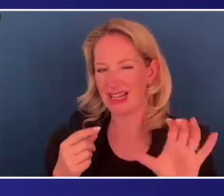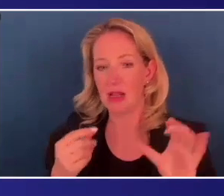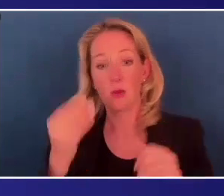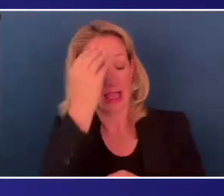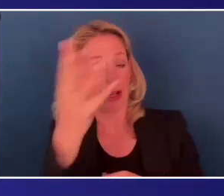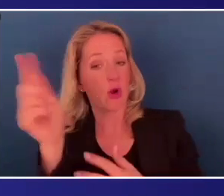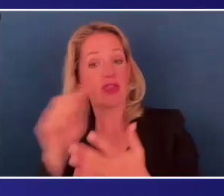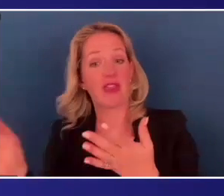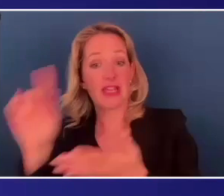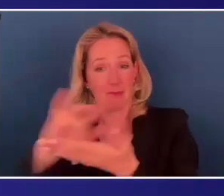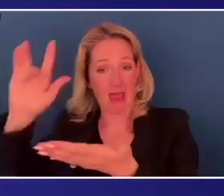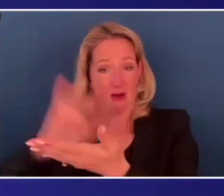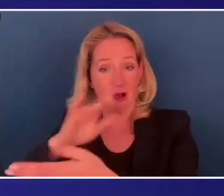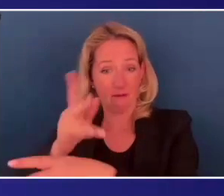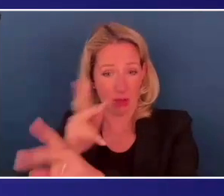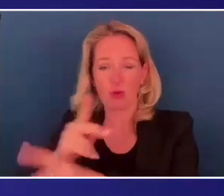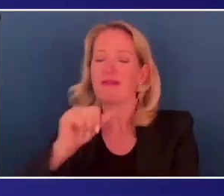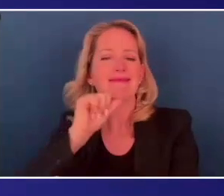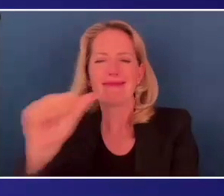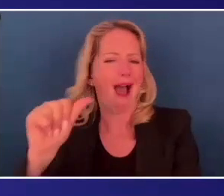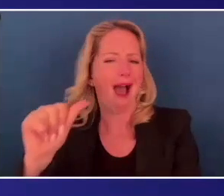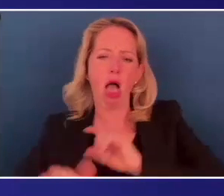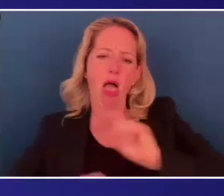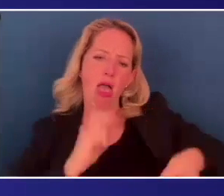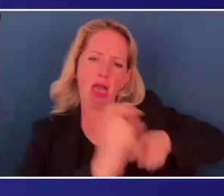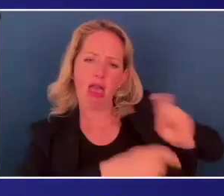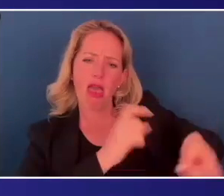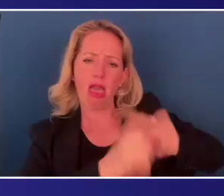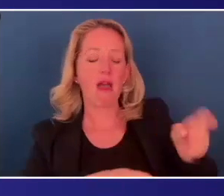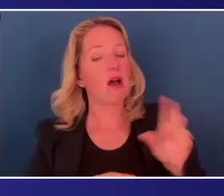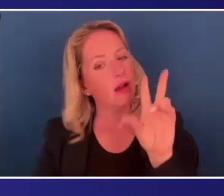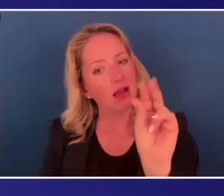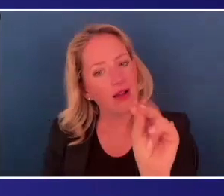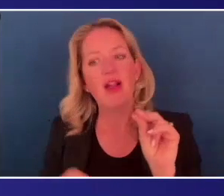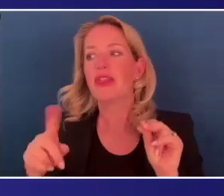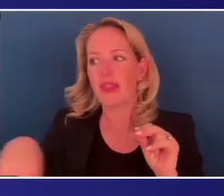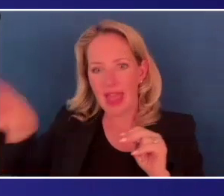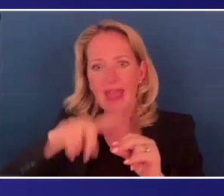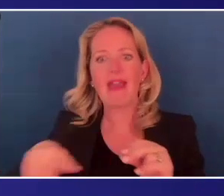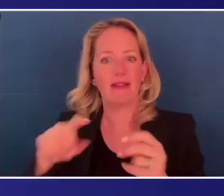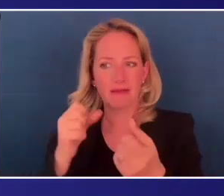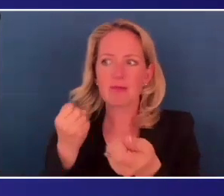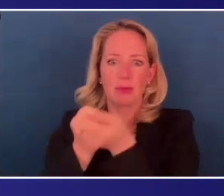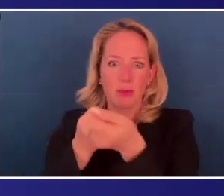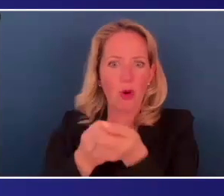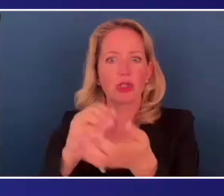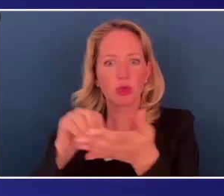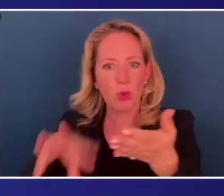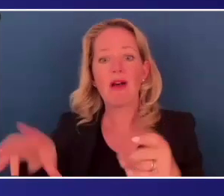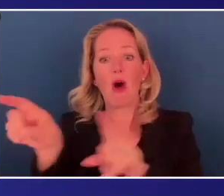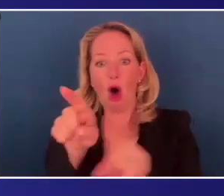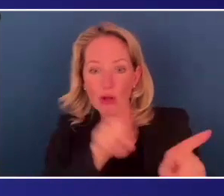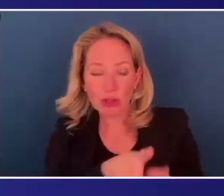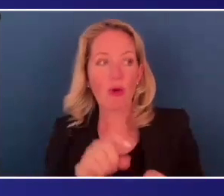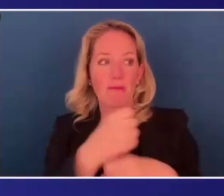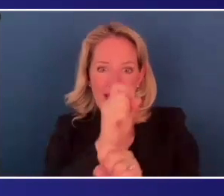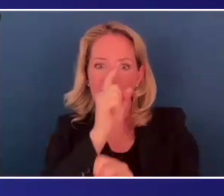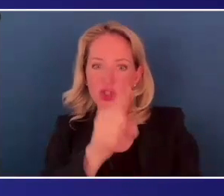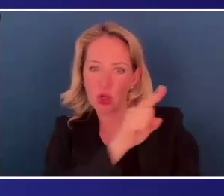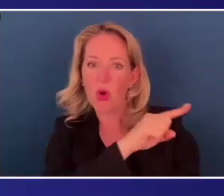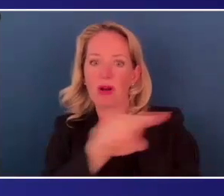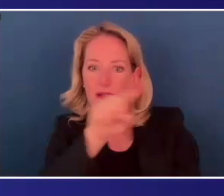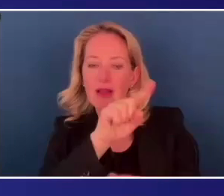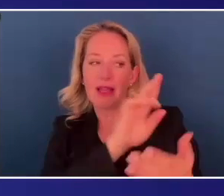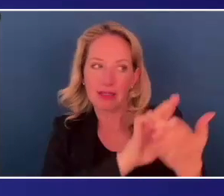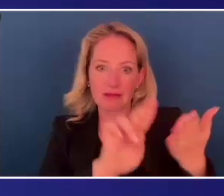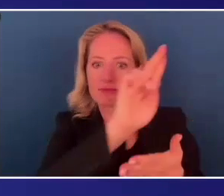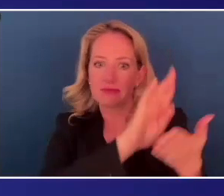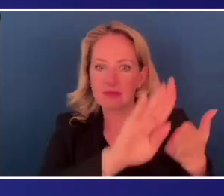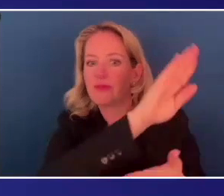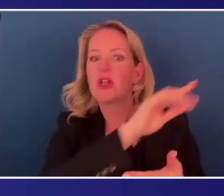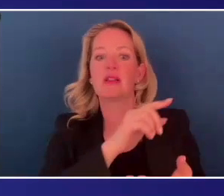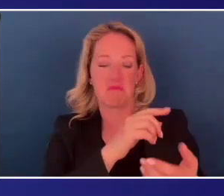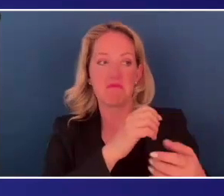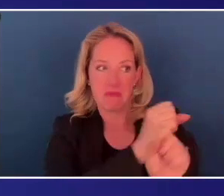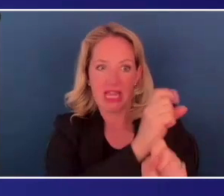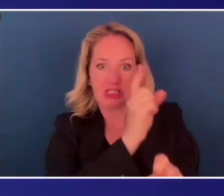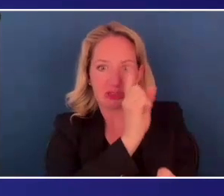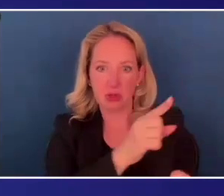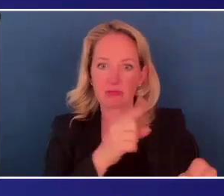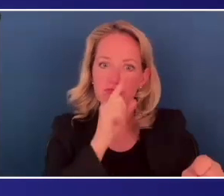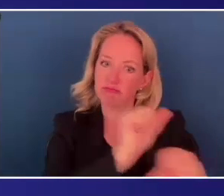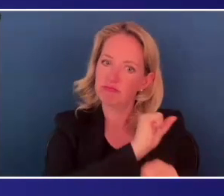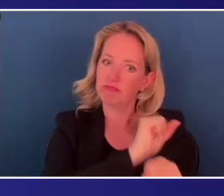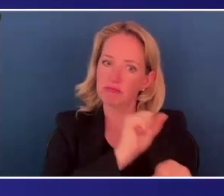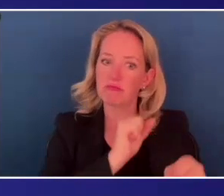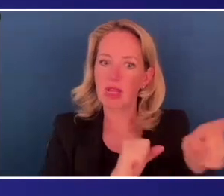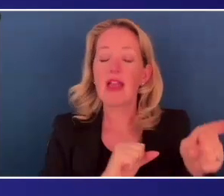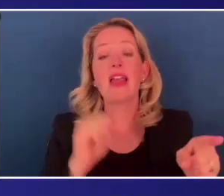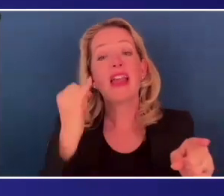There are safeguards. They hold institutions accountable when they miss lead or defraud students in every other industry if a product fails the company is responsible.